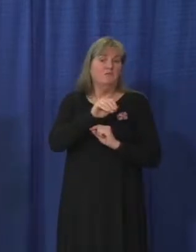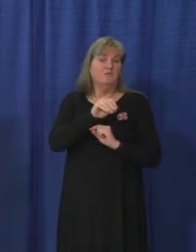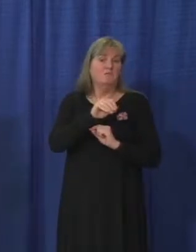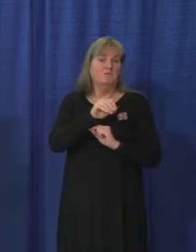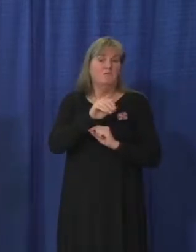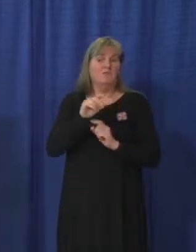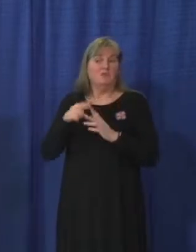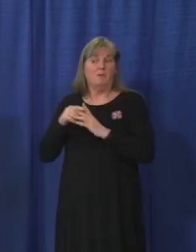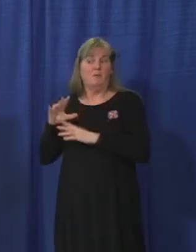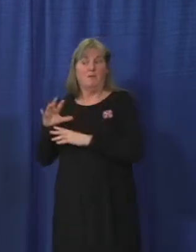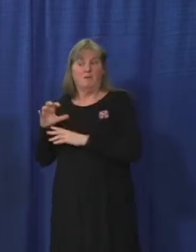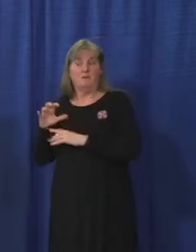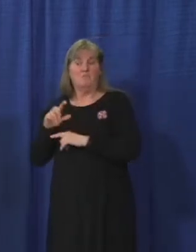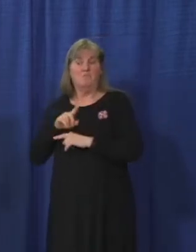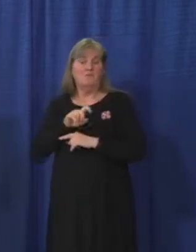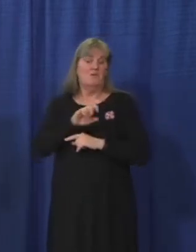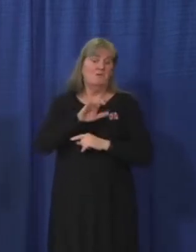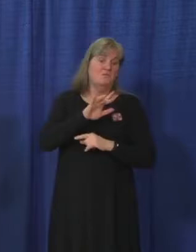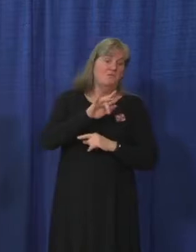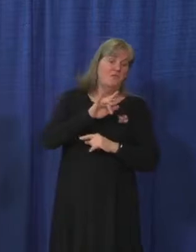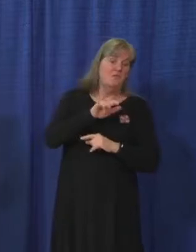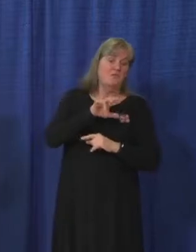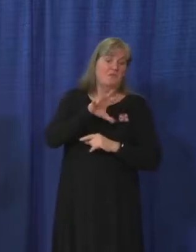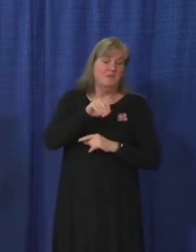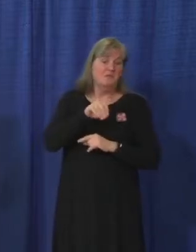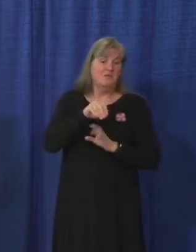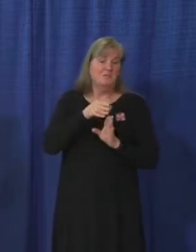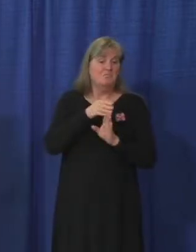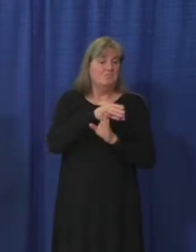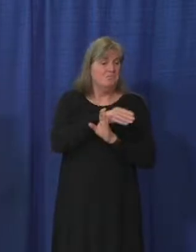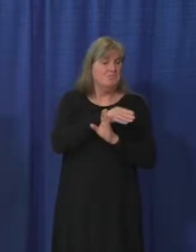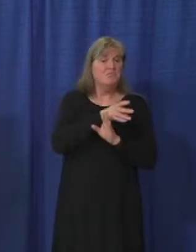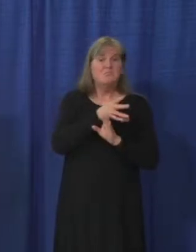extensive record retail sales in the Yukon in the last quarter of